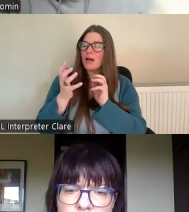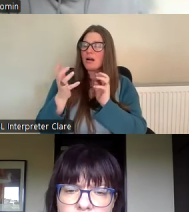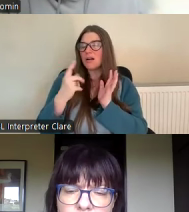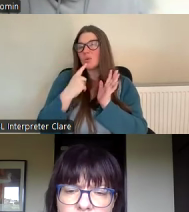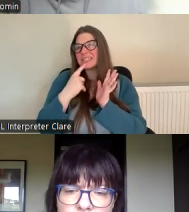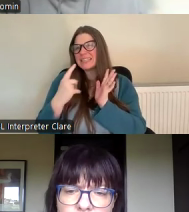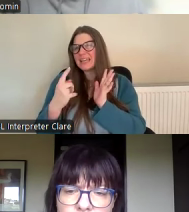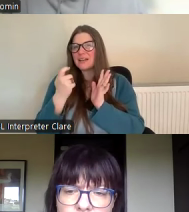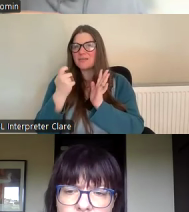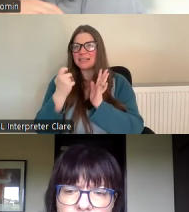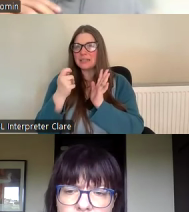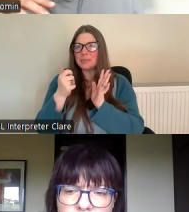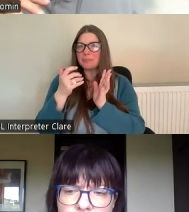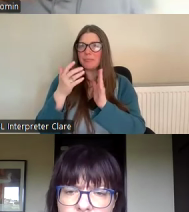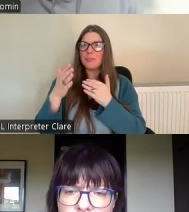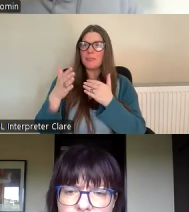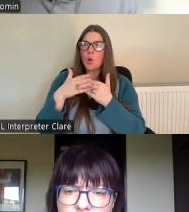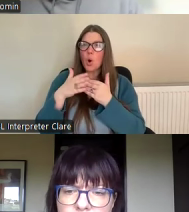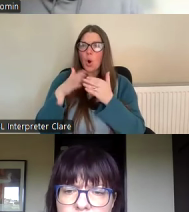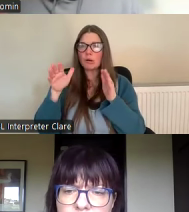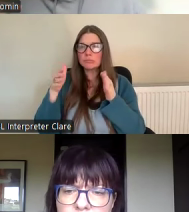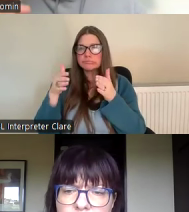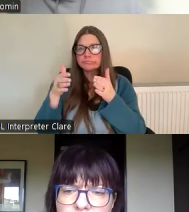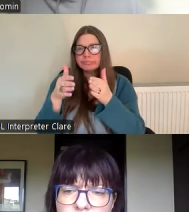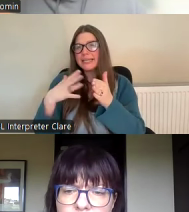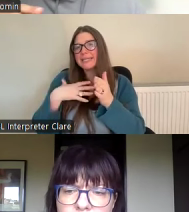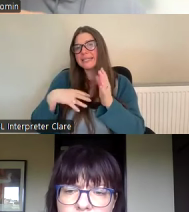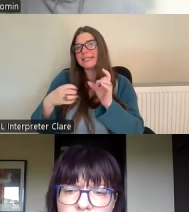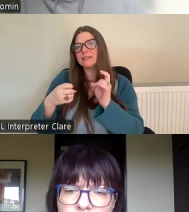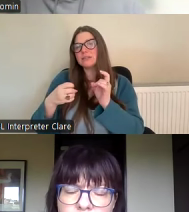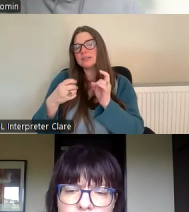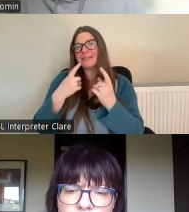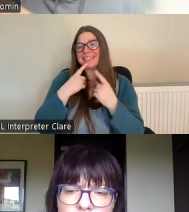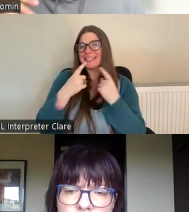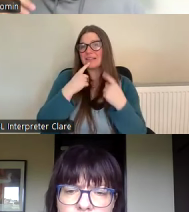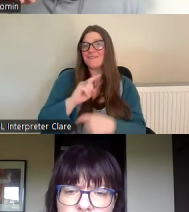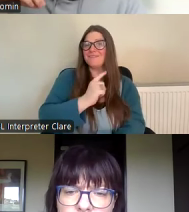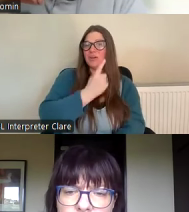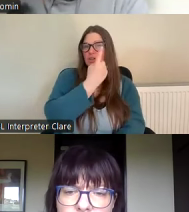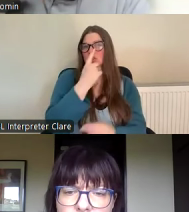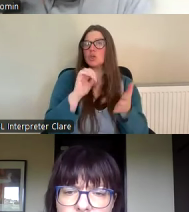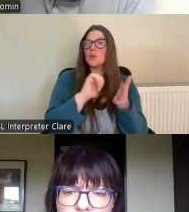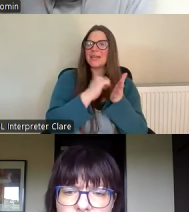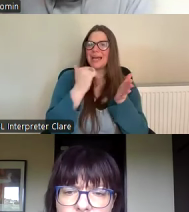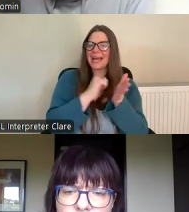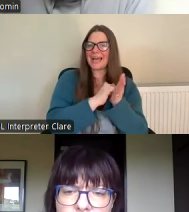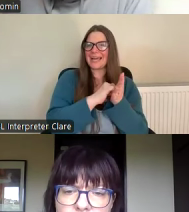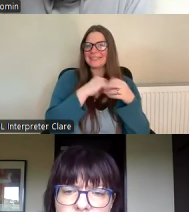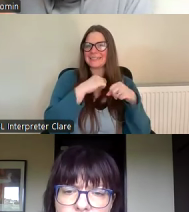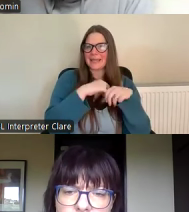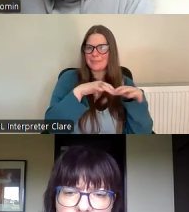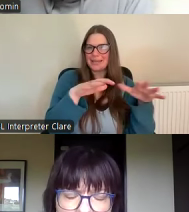I want an ad account to have some data first with regards to having a search campaign run first,